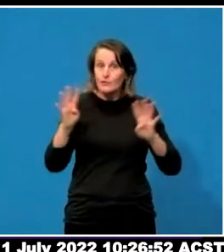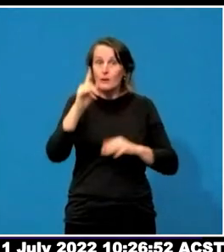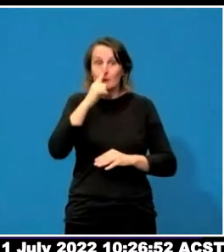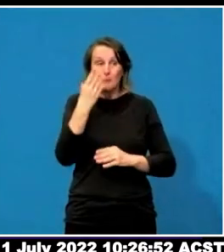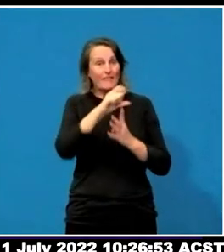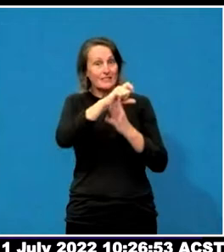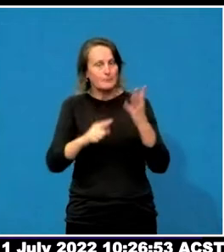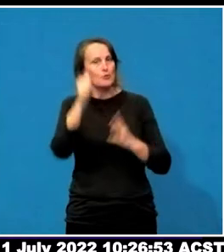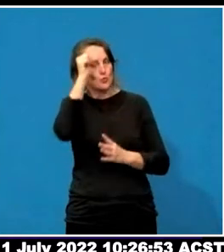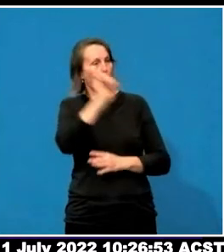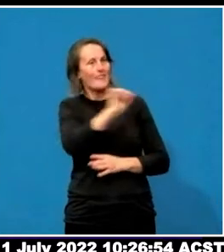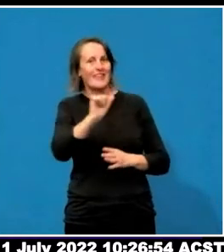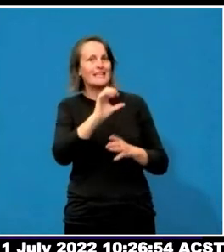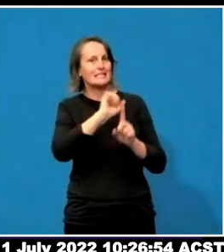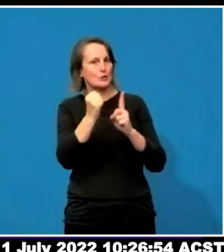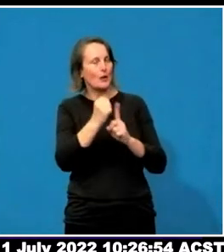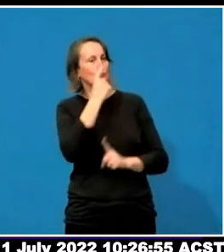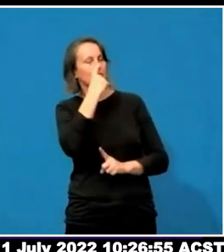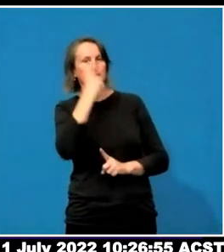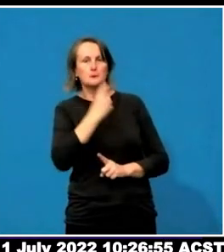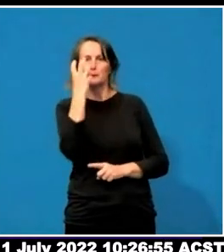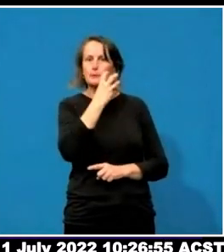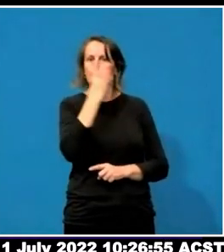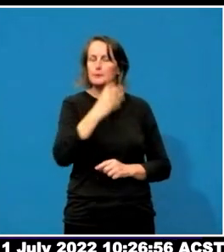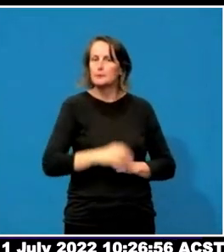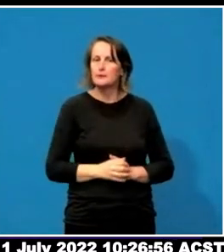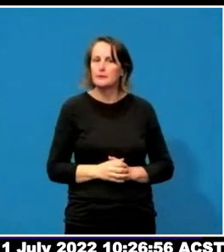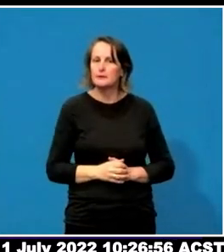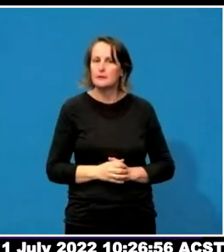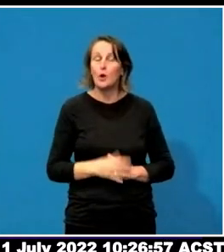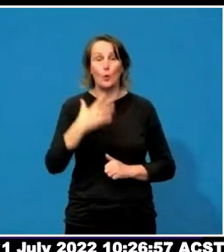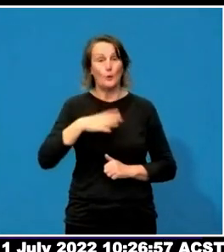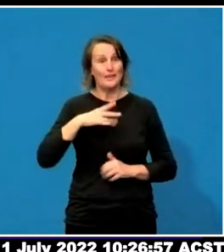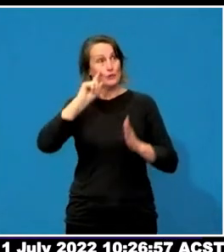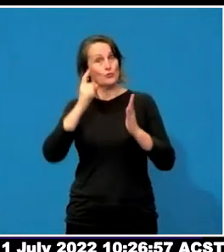We read that direction as a recognition that the First Nations people of this country have